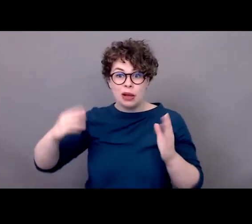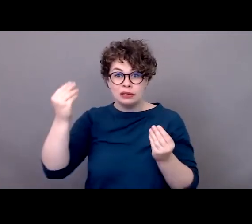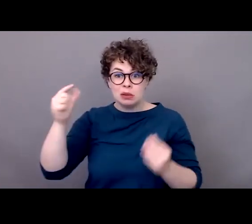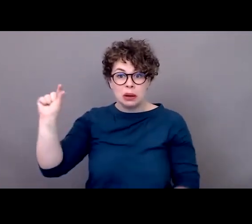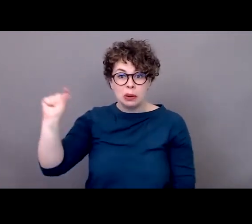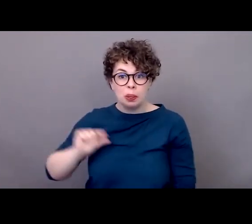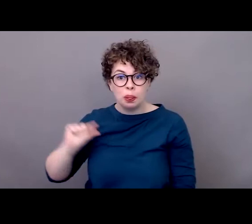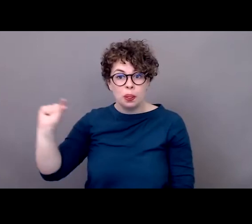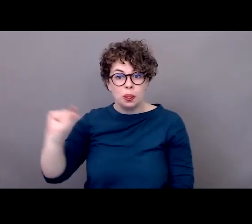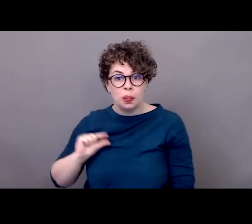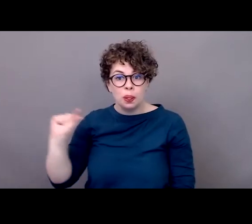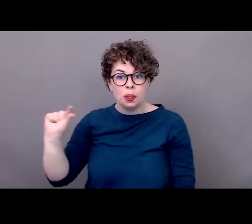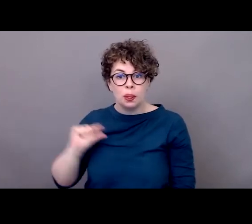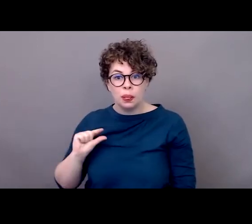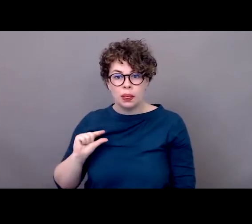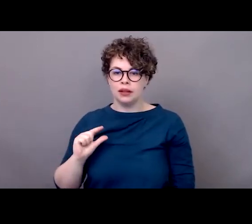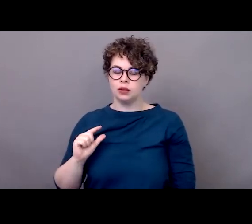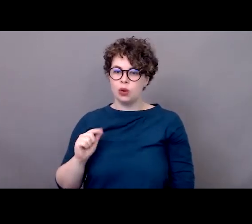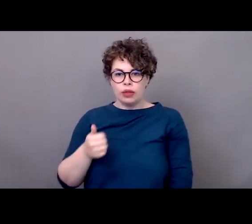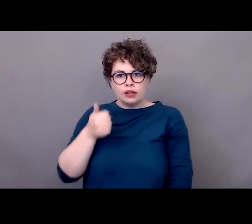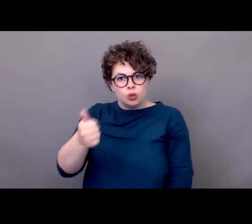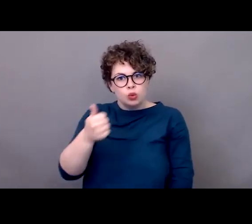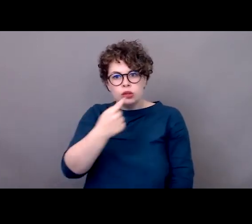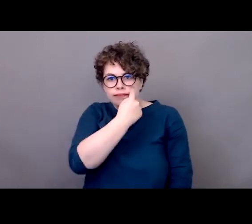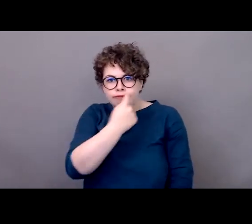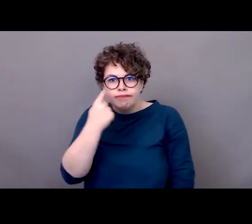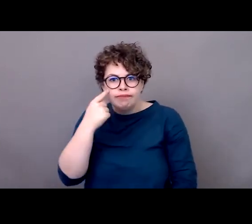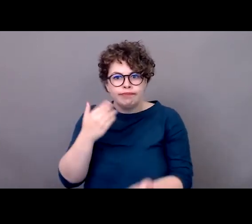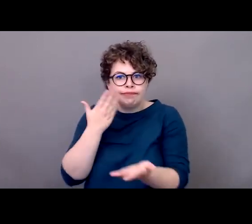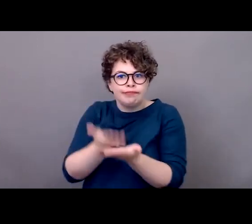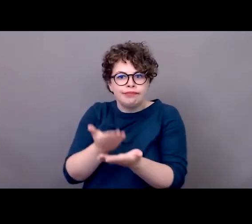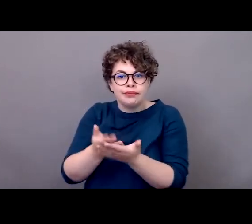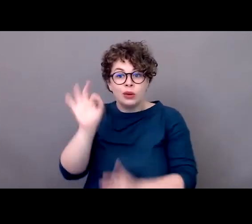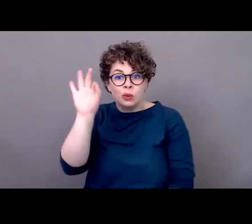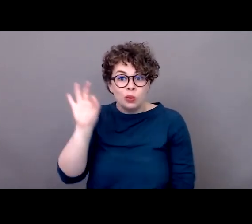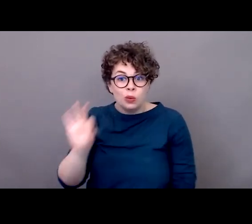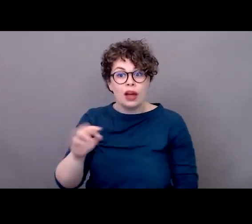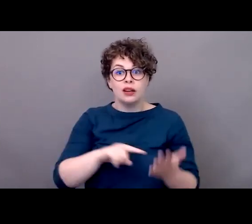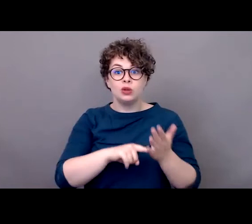data for trying to improve this intervention, by saying in its current format it wasn't working,